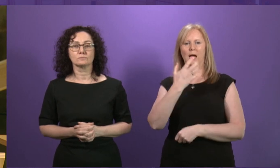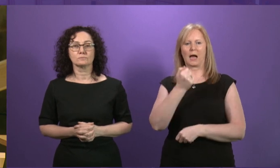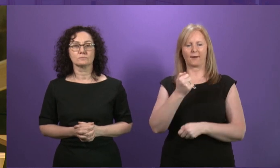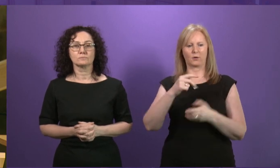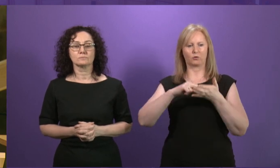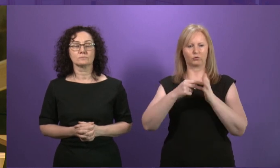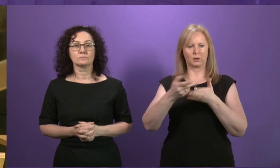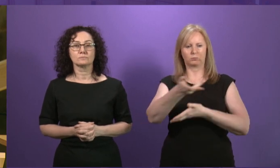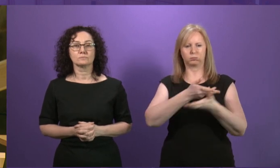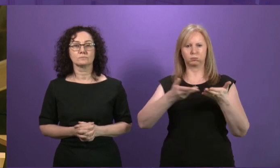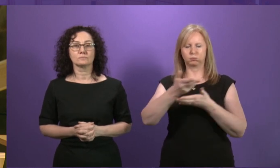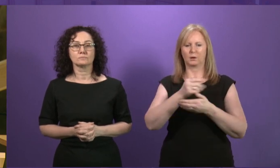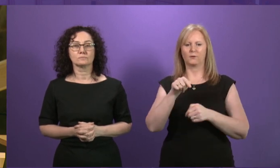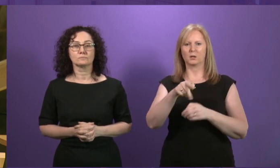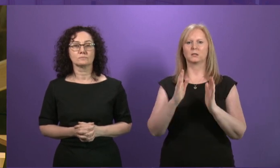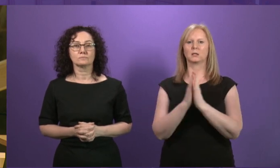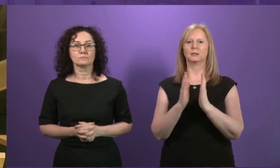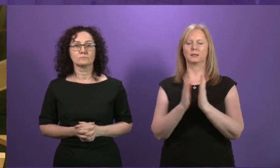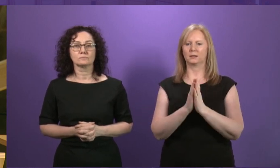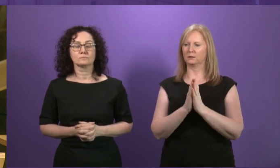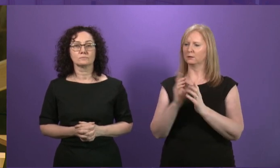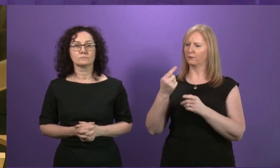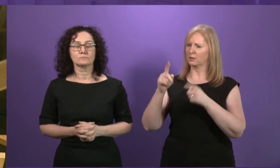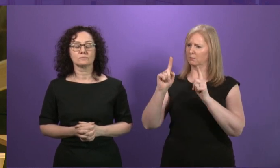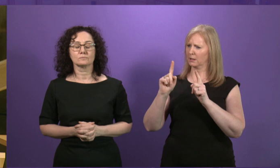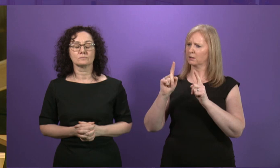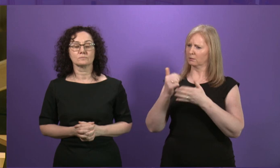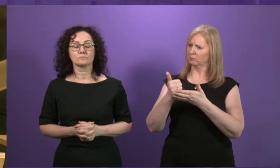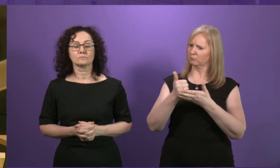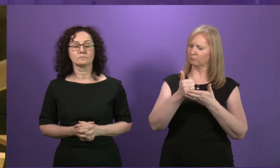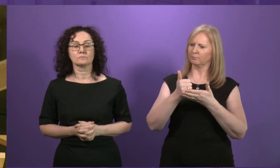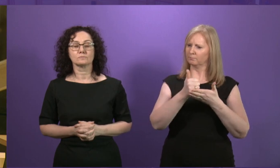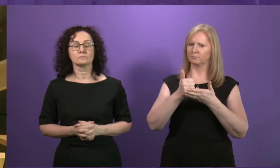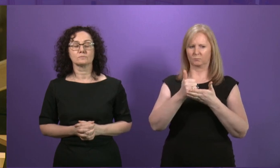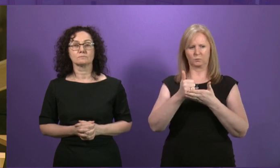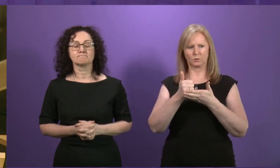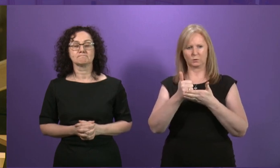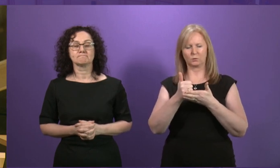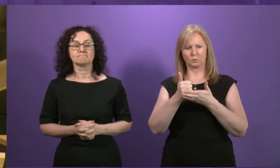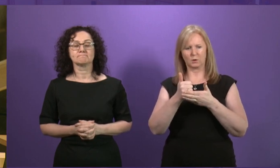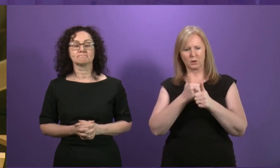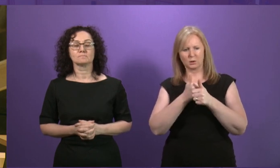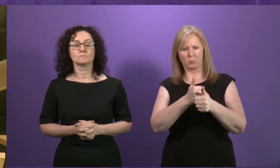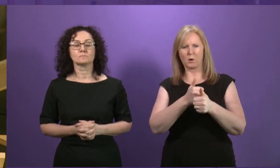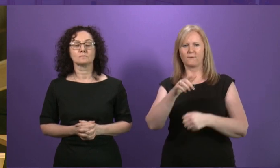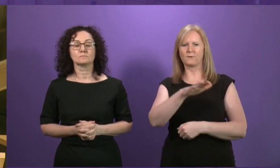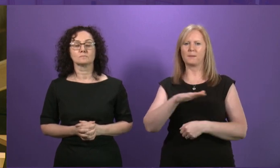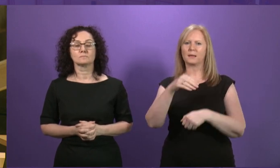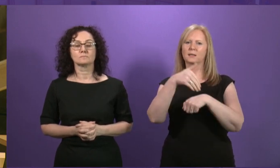for the workforce on Sunday. Will the First Minister help to ensure that everything possible is done to provide follow-up support to the families who are affected and